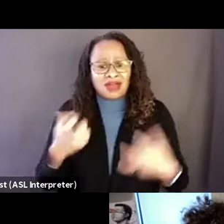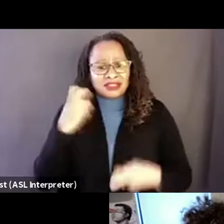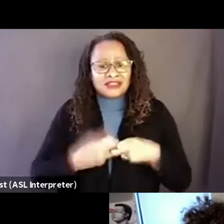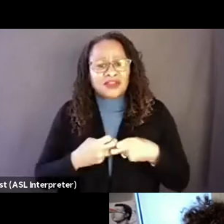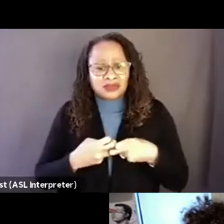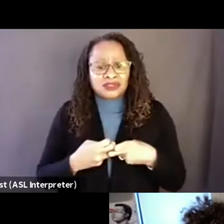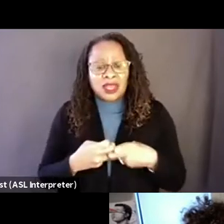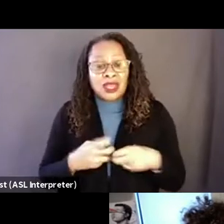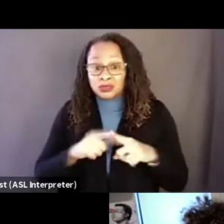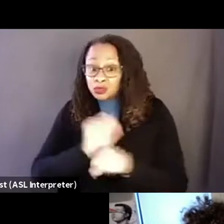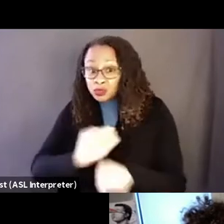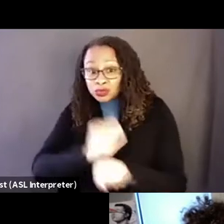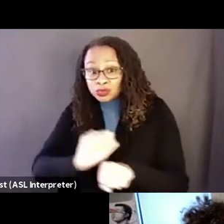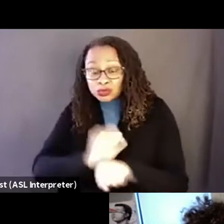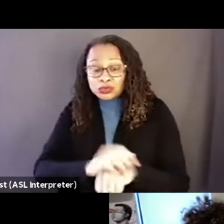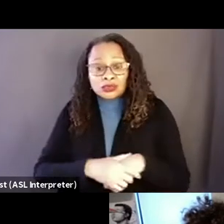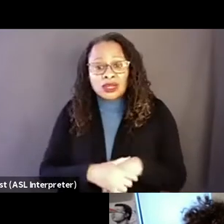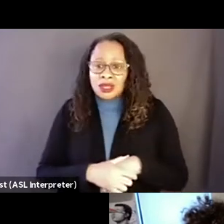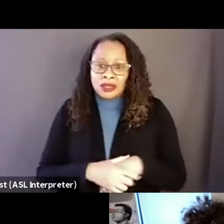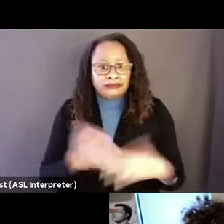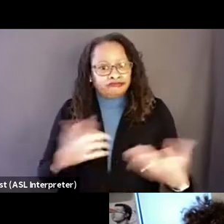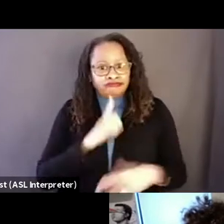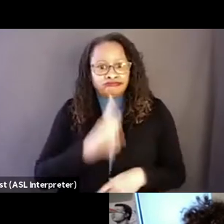in order to work and provide. She worked a 12-hour night shift .